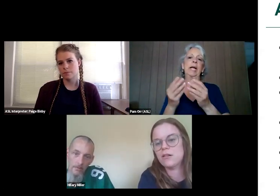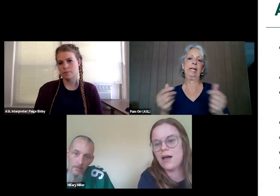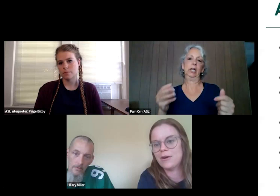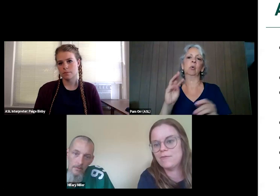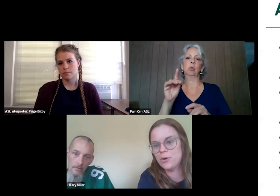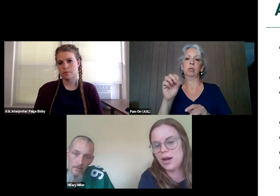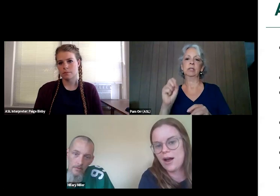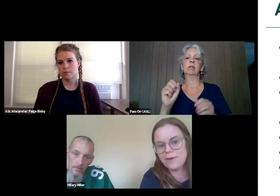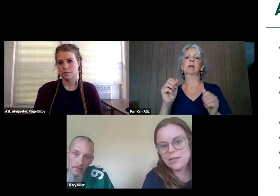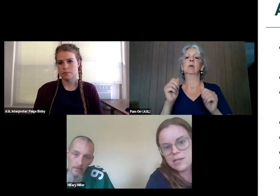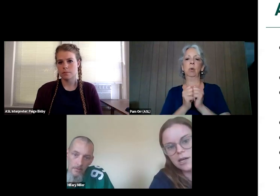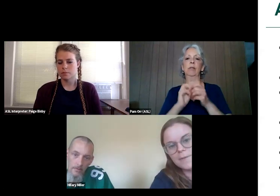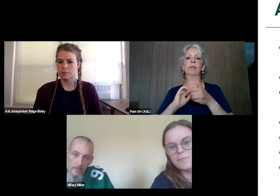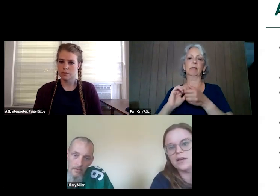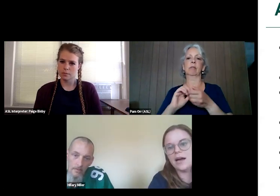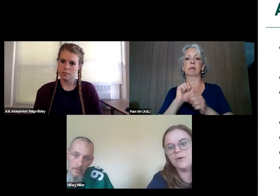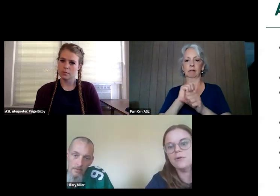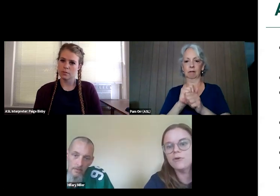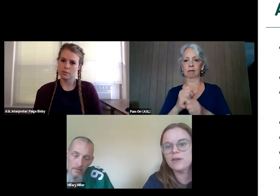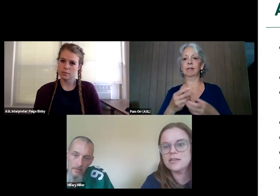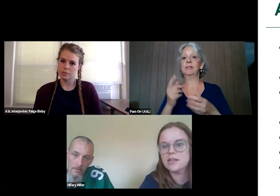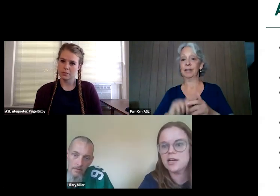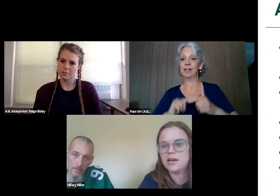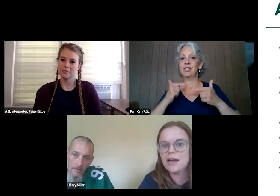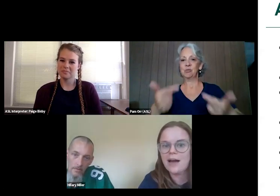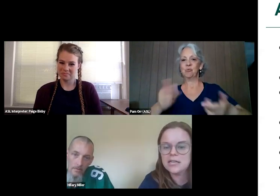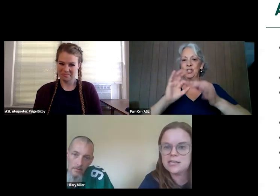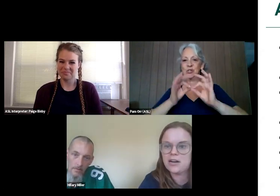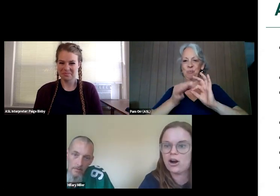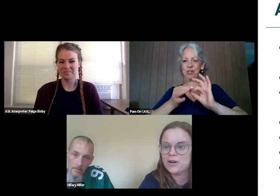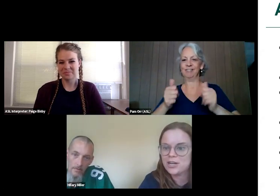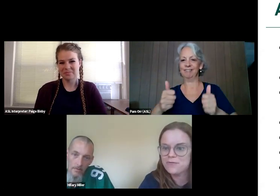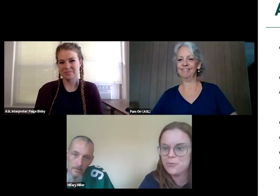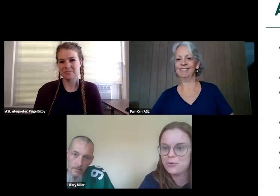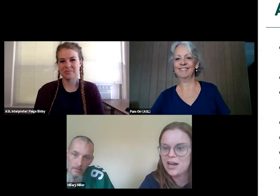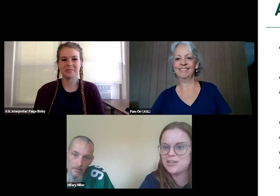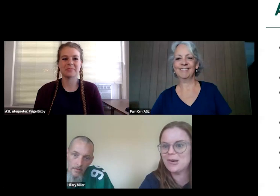with collaborative wound care efforts. Now moving into the advocacy and harm reduction for wound care.